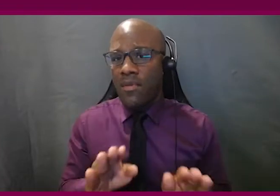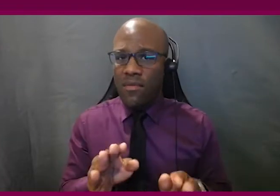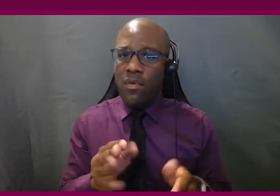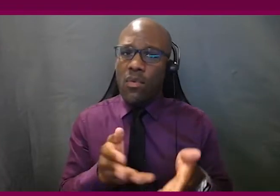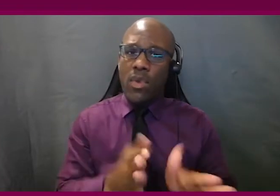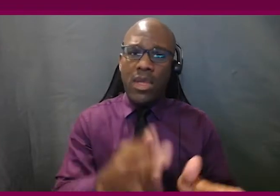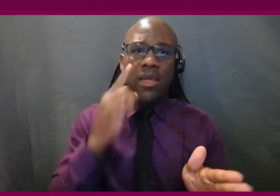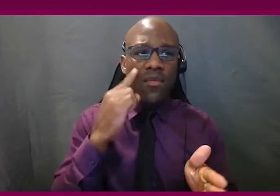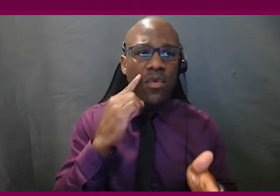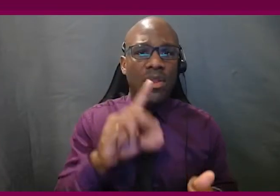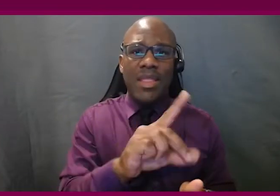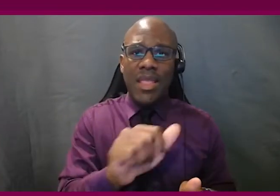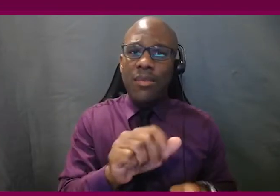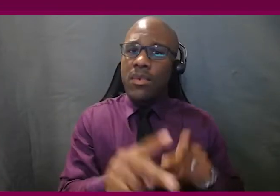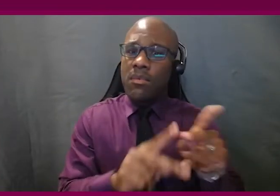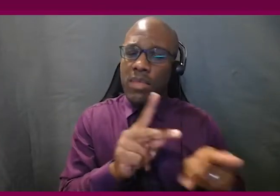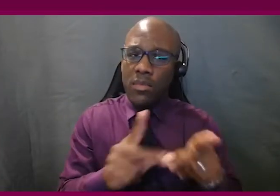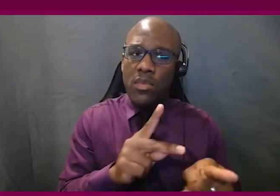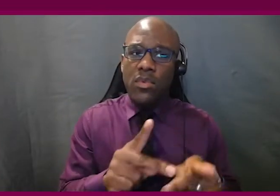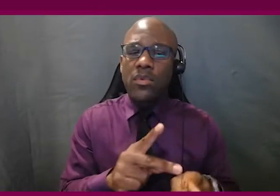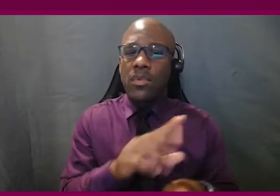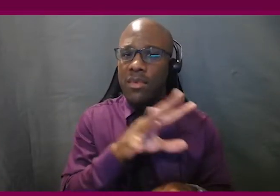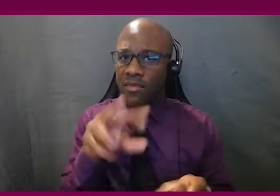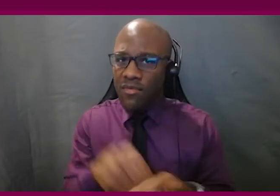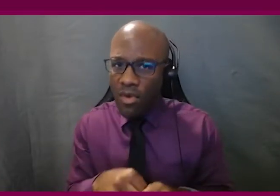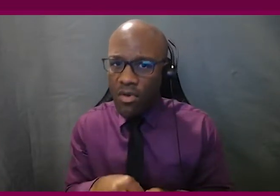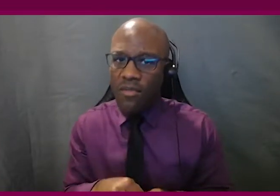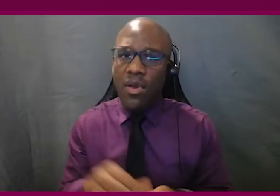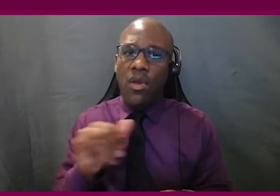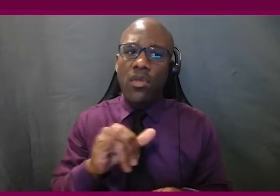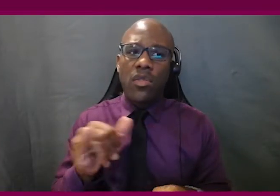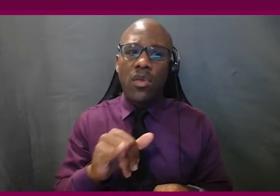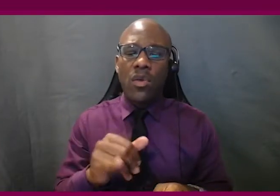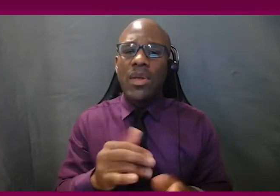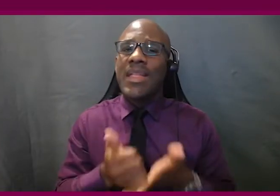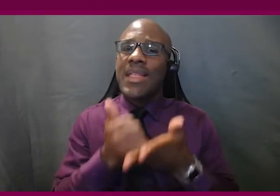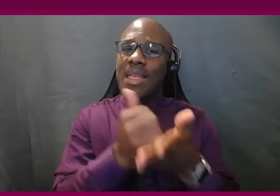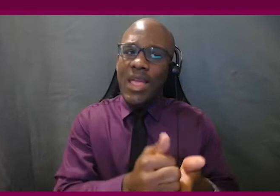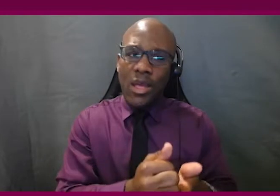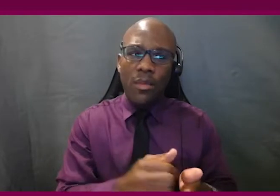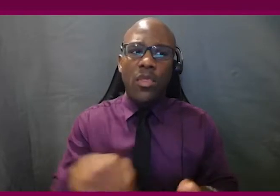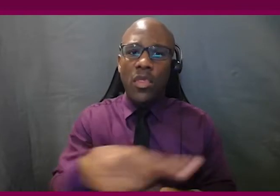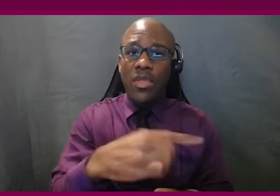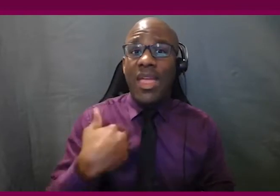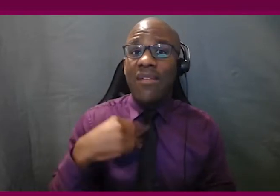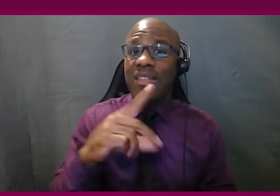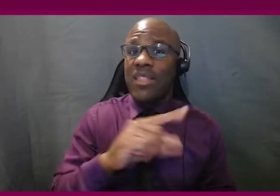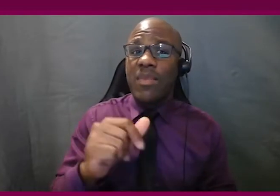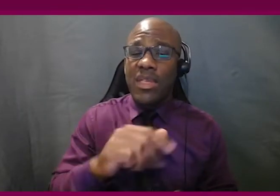and how we can work together to eliminate access barriers that take such a massive toll on the mental health of people with disabilities.